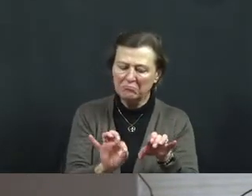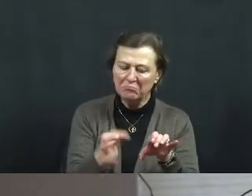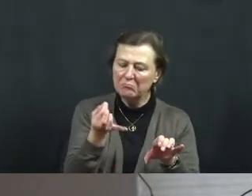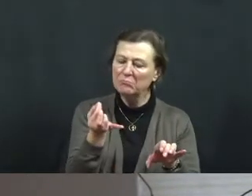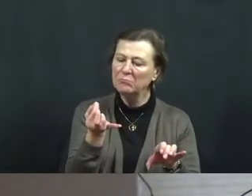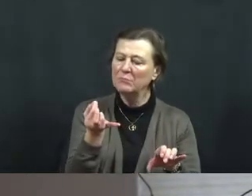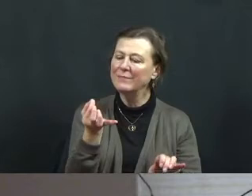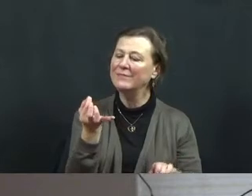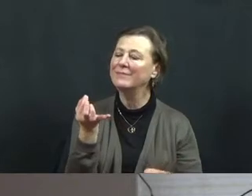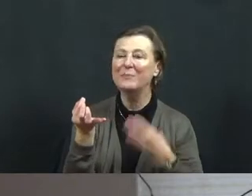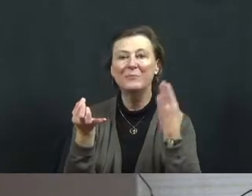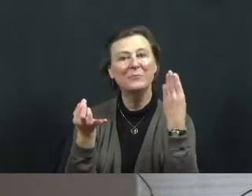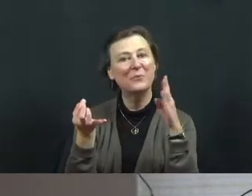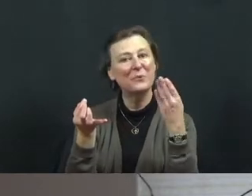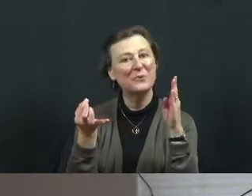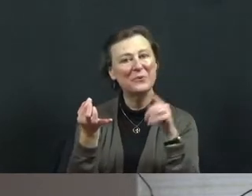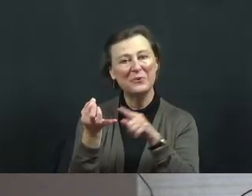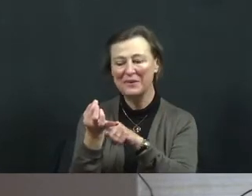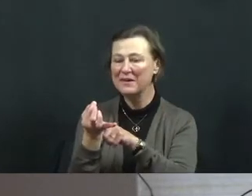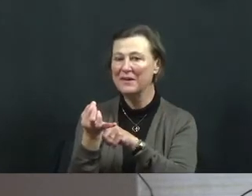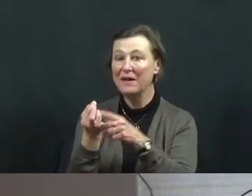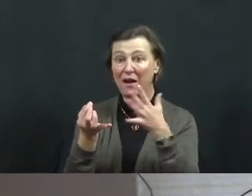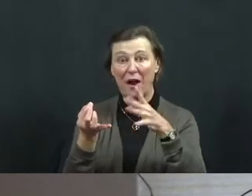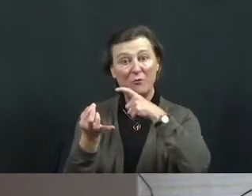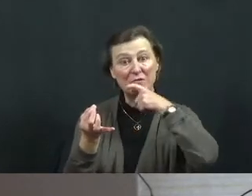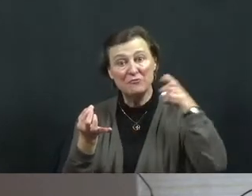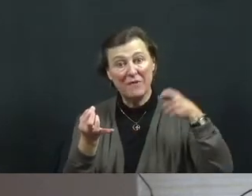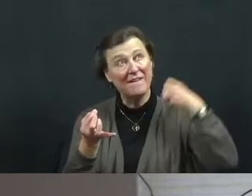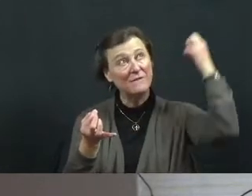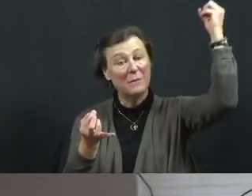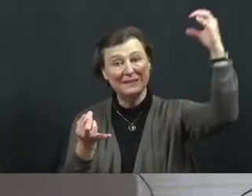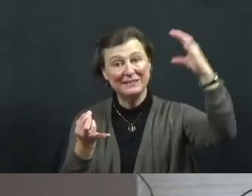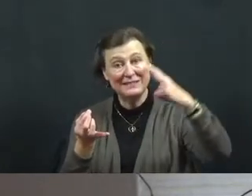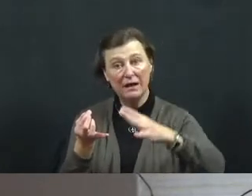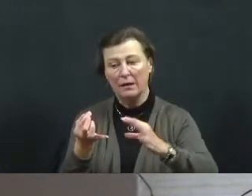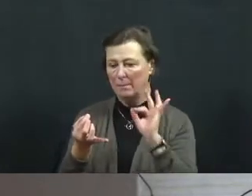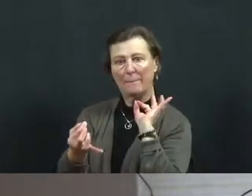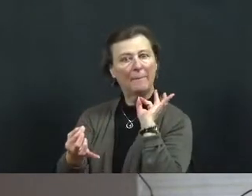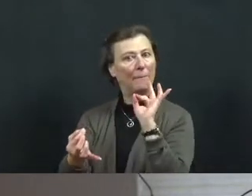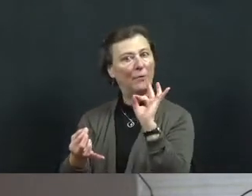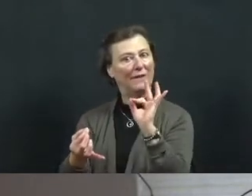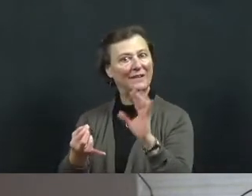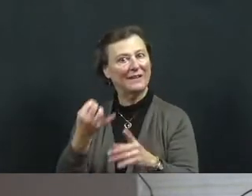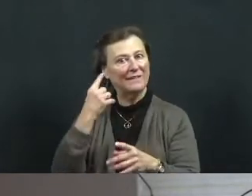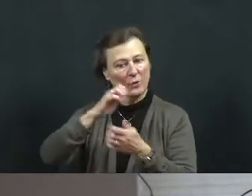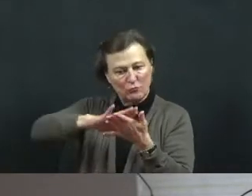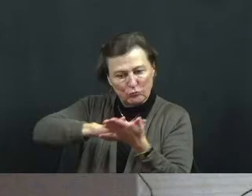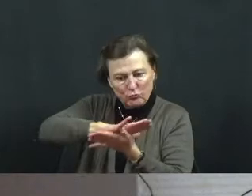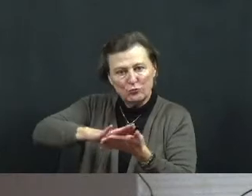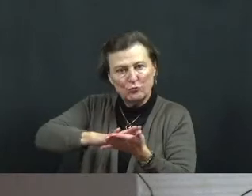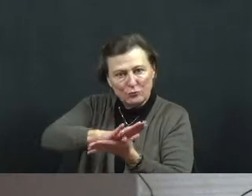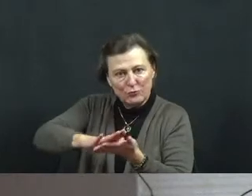It was blue and already dried by the sun, perfect for grinding into flour.